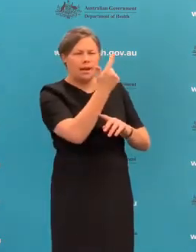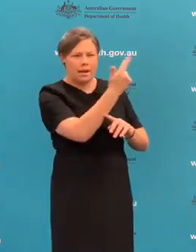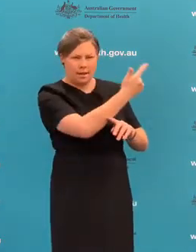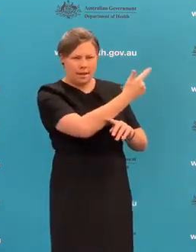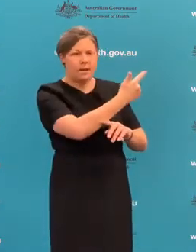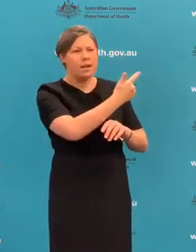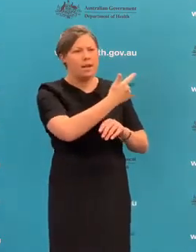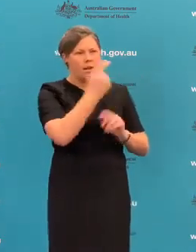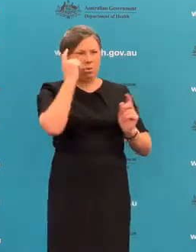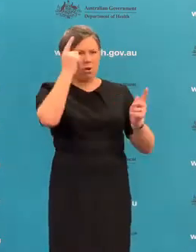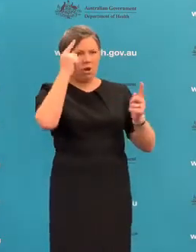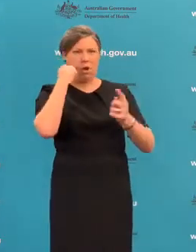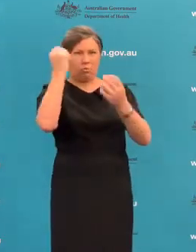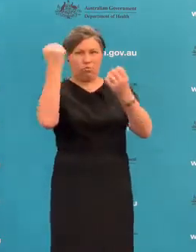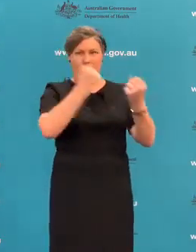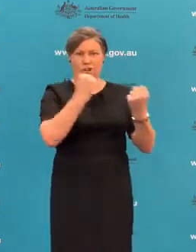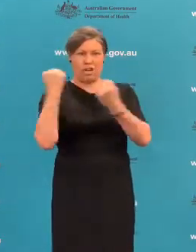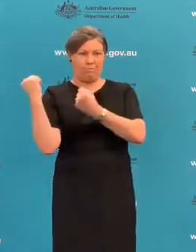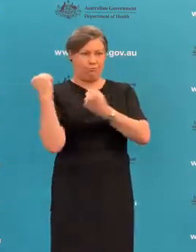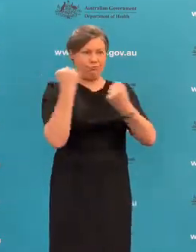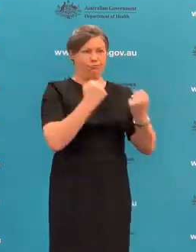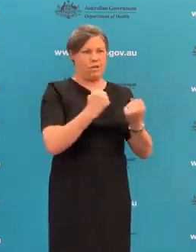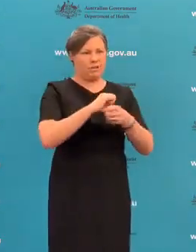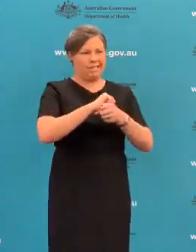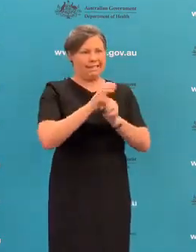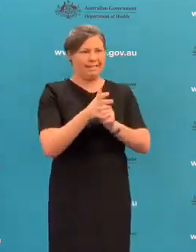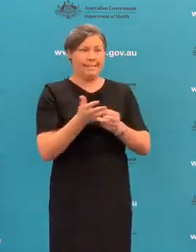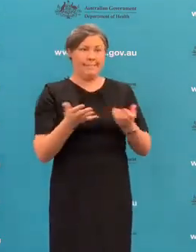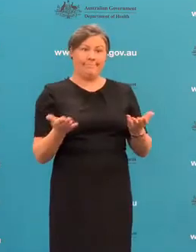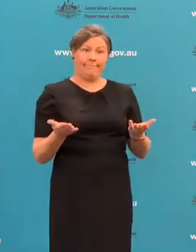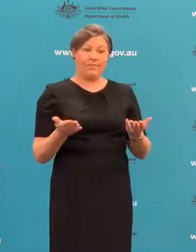of COVID-19 into that area. Clearly that group will be working